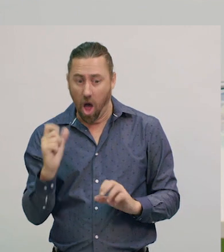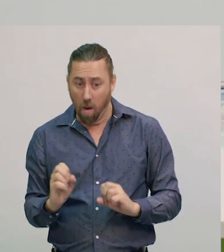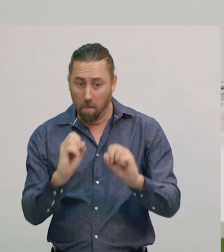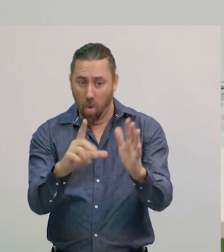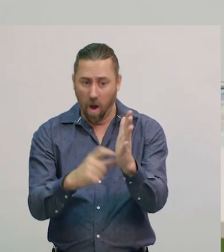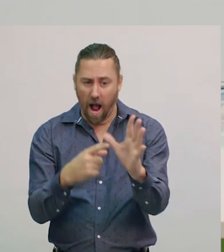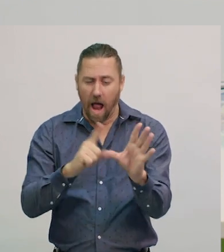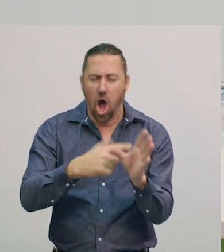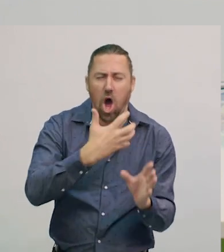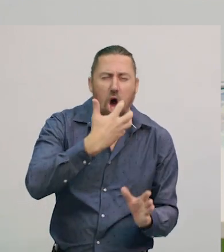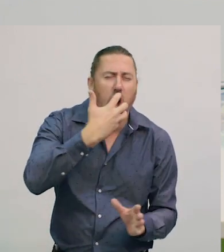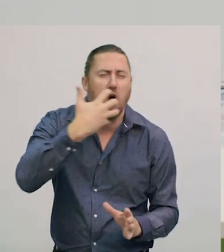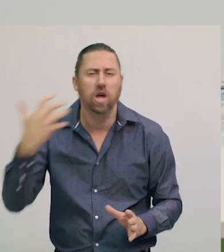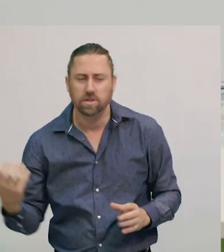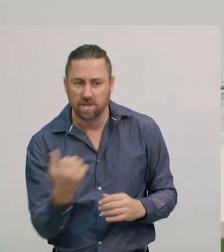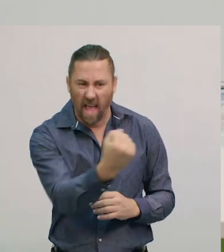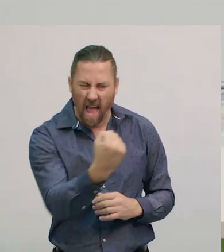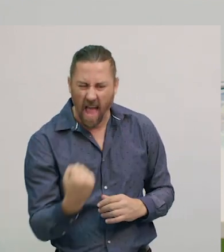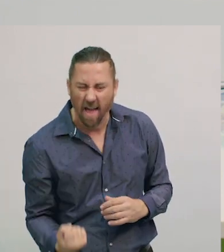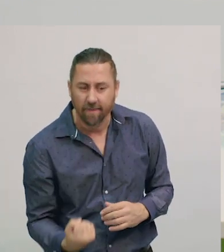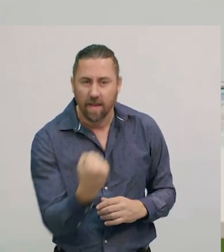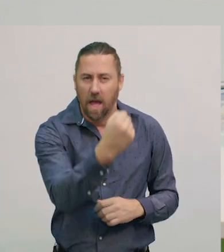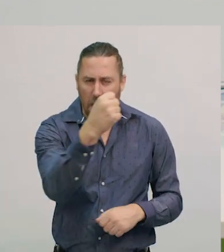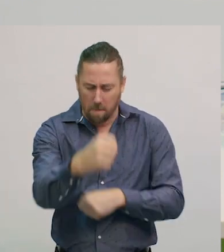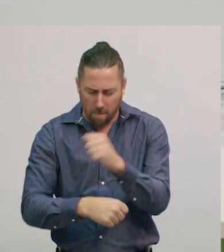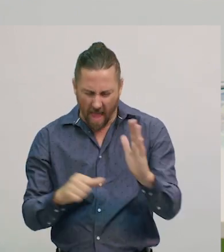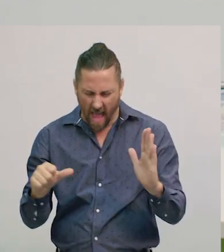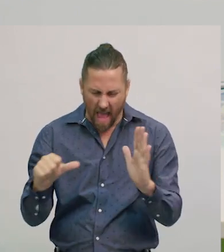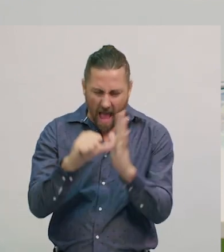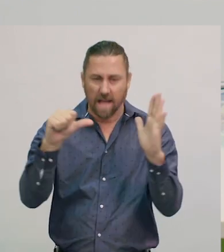it changes into a harder material that’s waterproof.